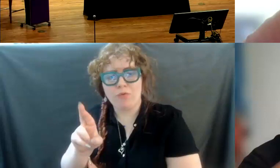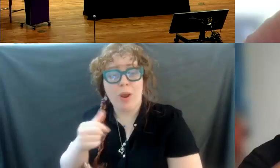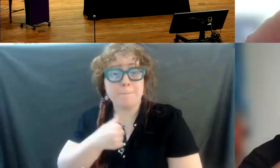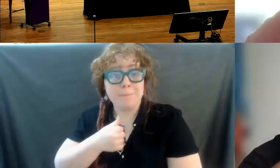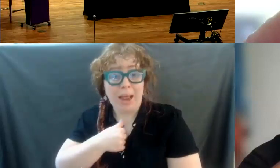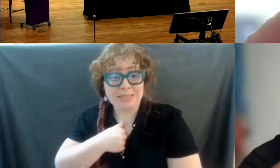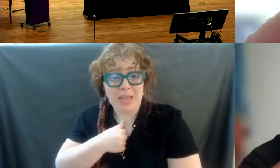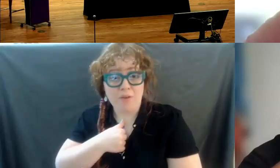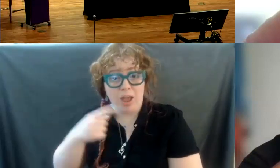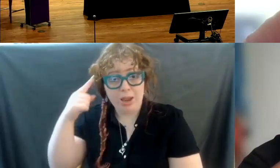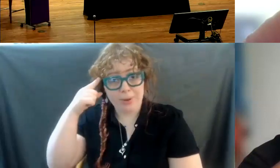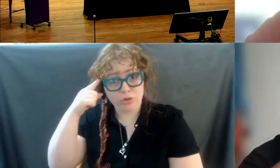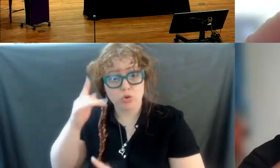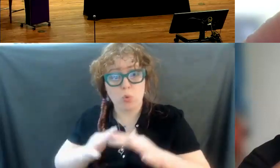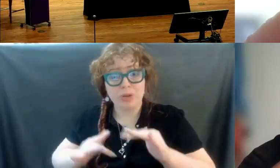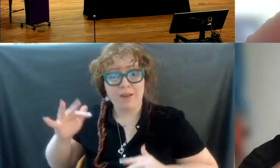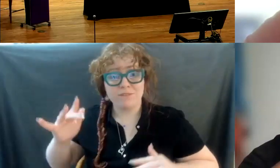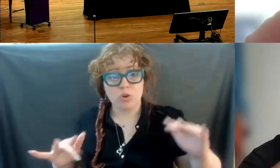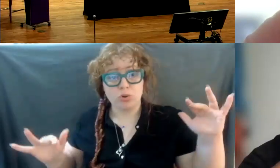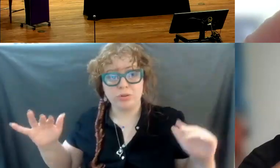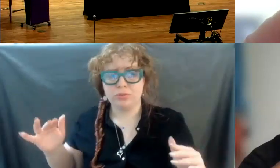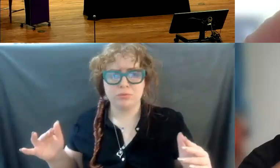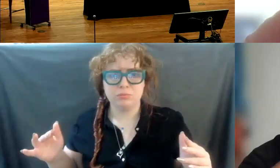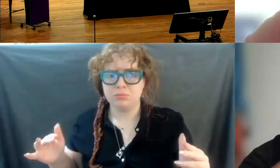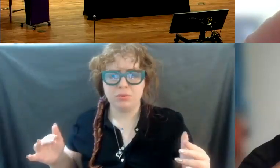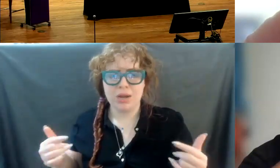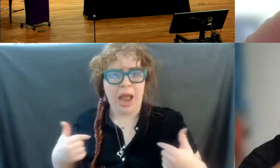of strengths come with my neurodiversity as well as challenges.